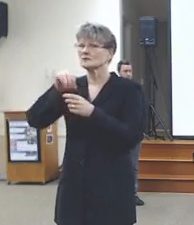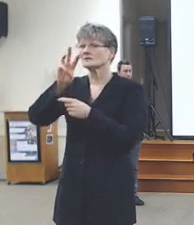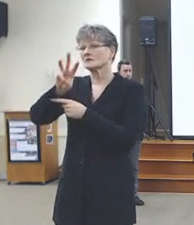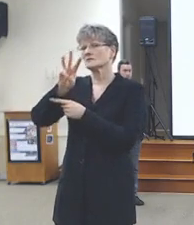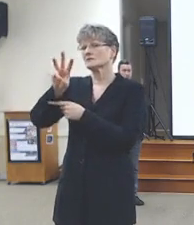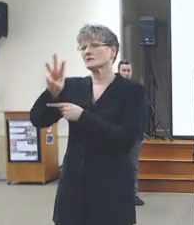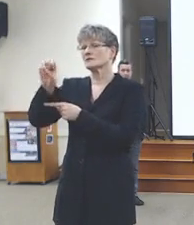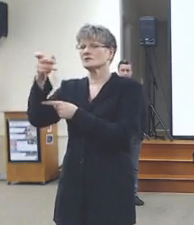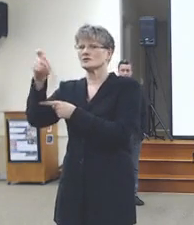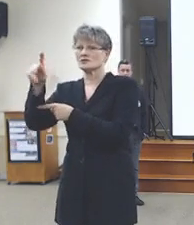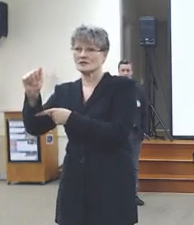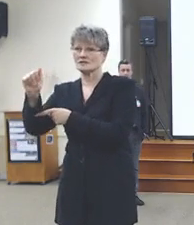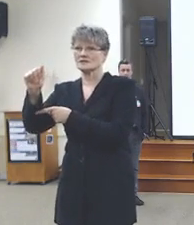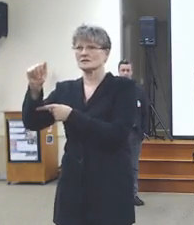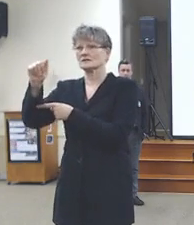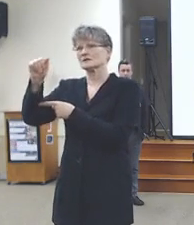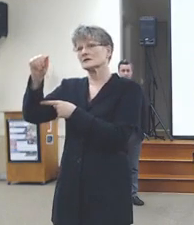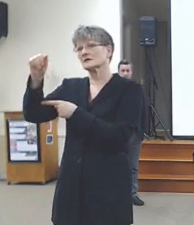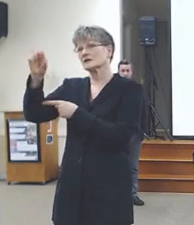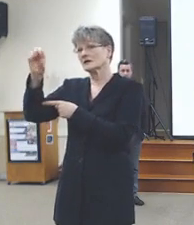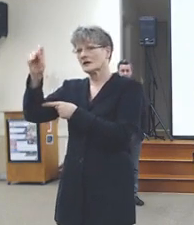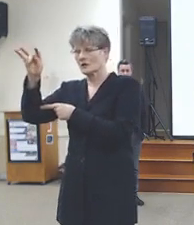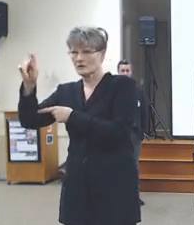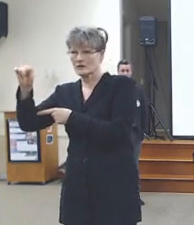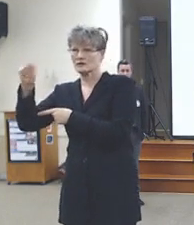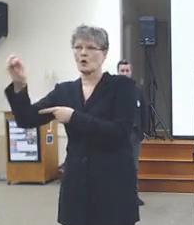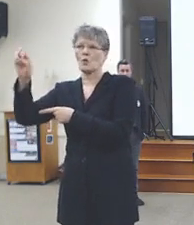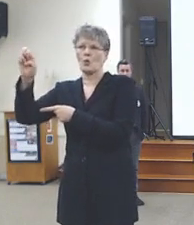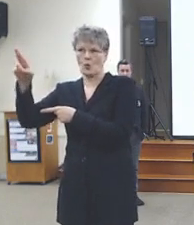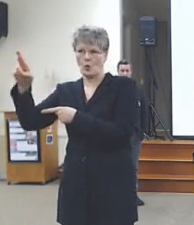You can also follow Shasta County Health and Human Services and also all of our